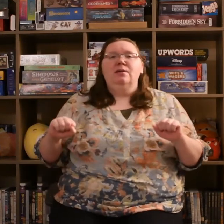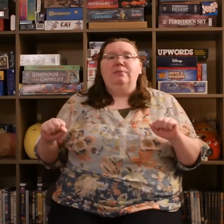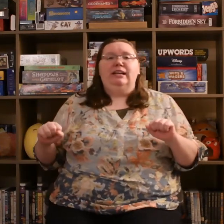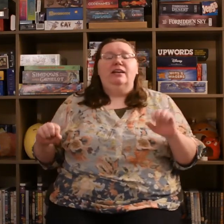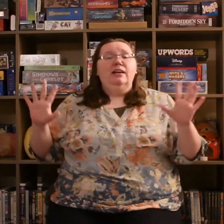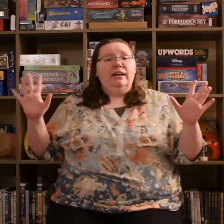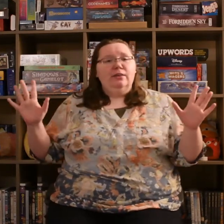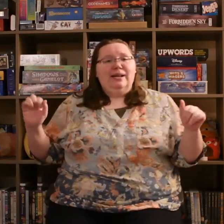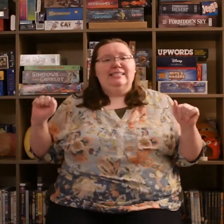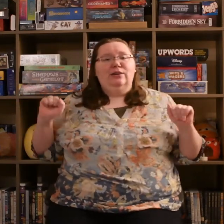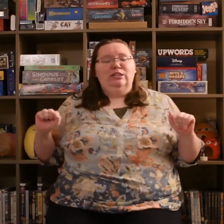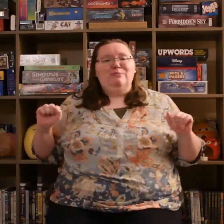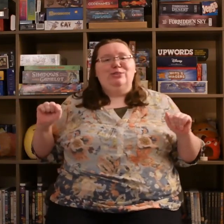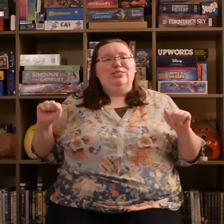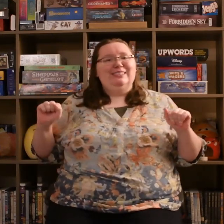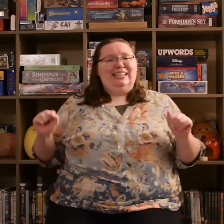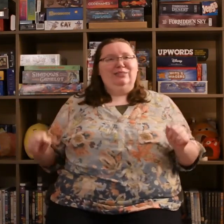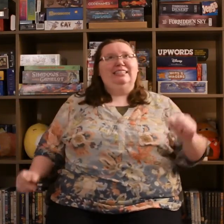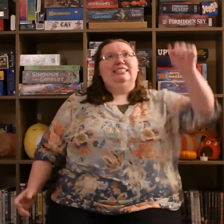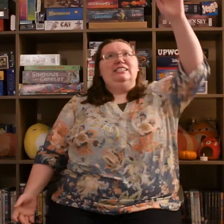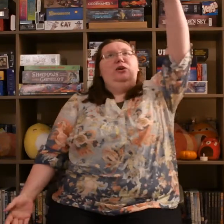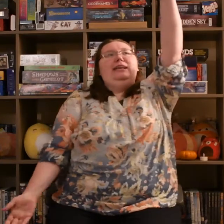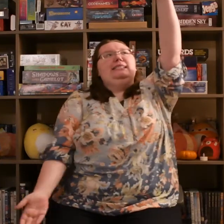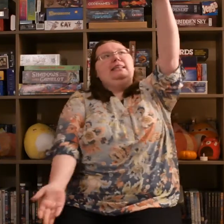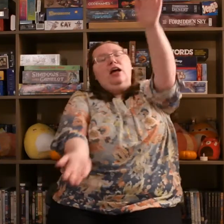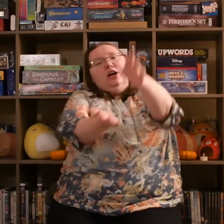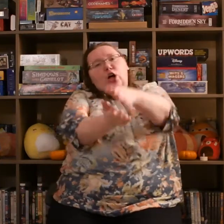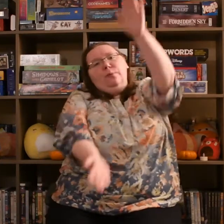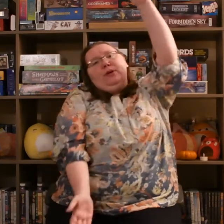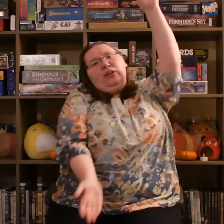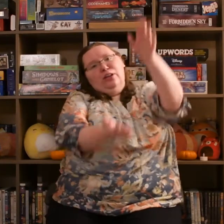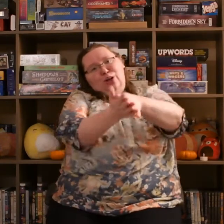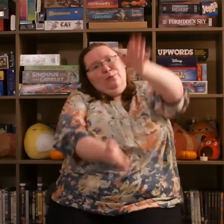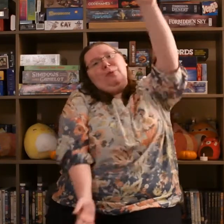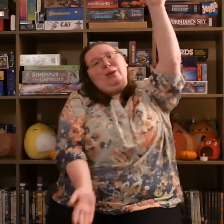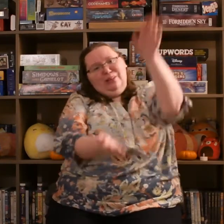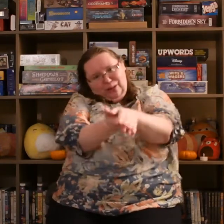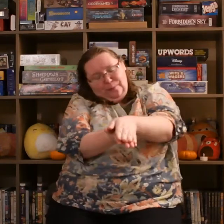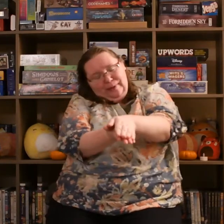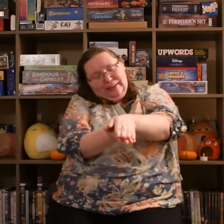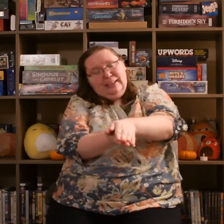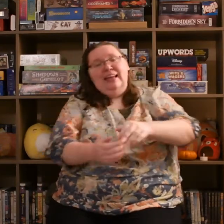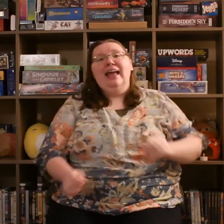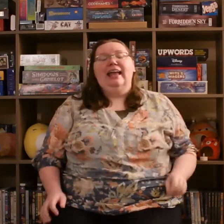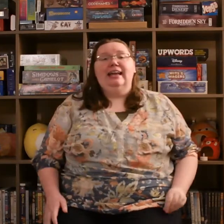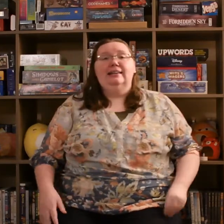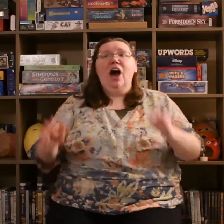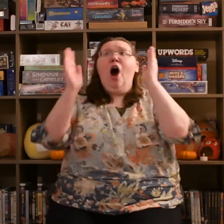but otherwise the only motions that you'll need to know is "gulp, gulp, gulp," and